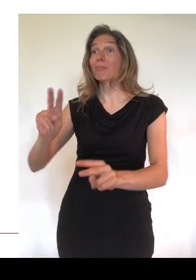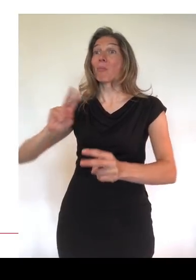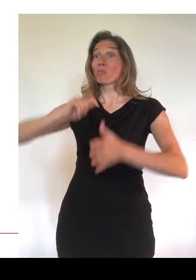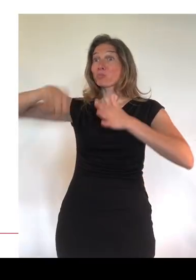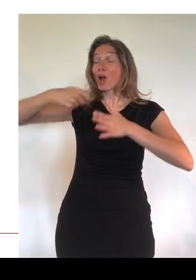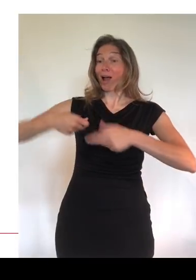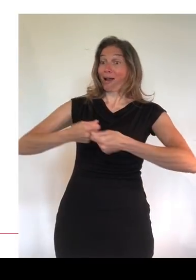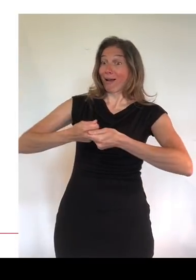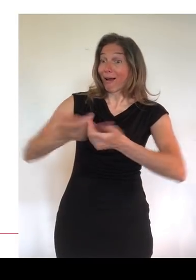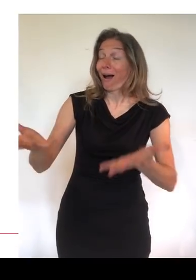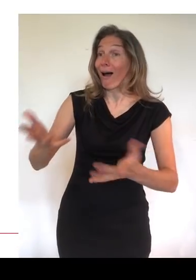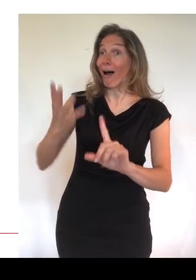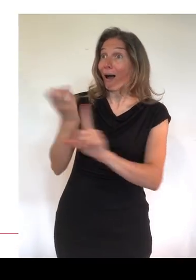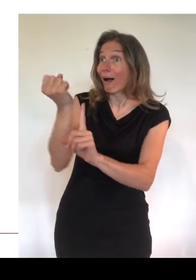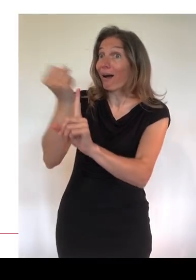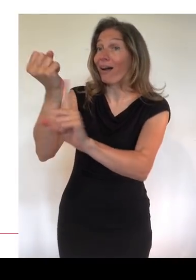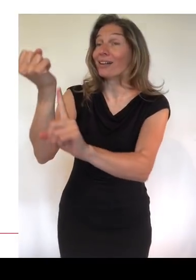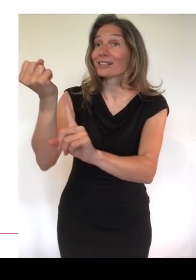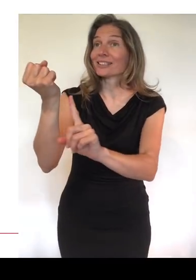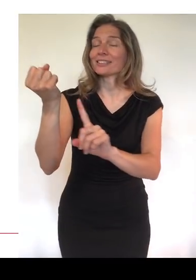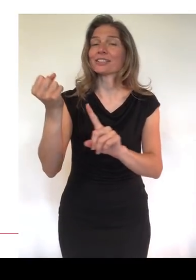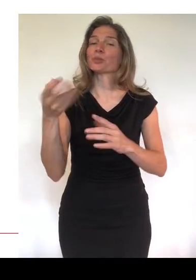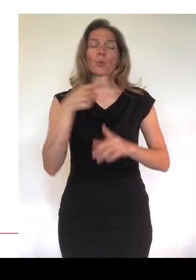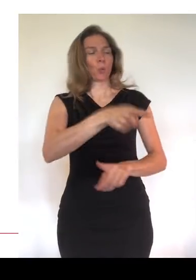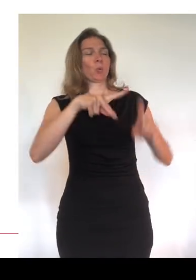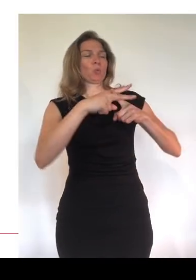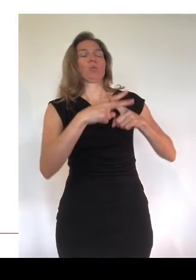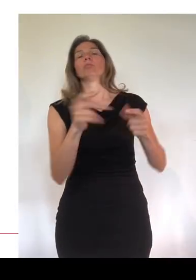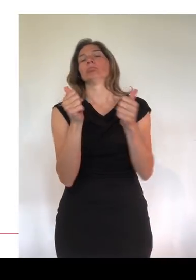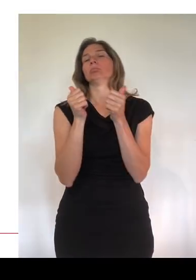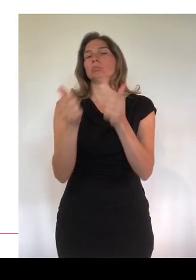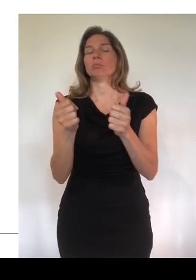so the way that that would happen is that you would score children or whether